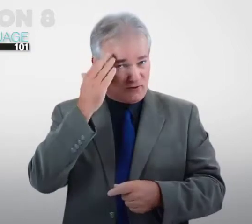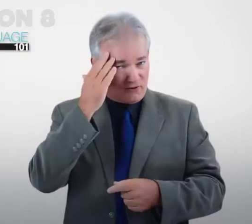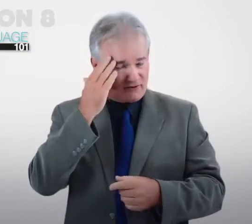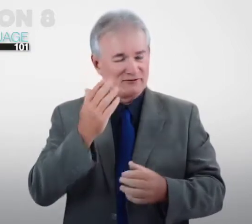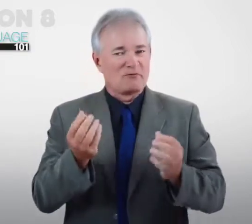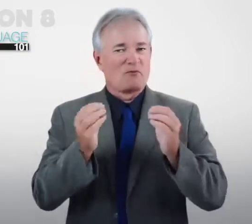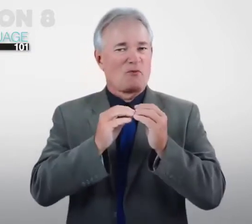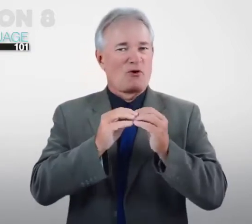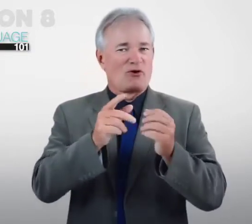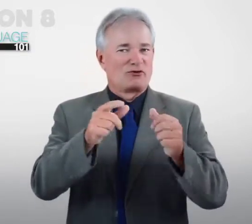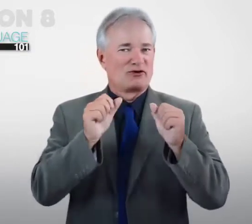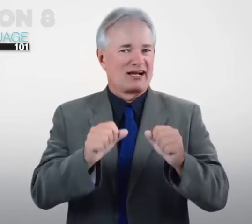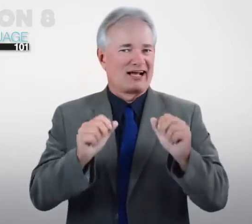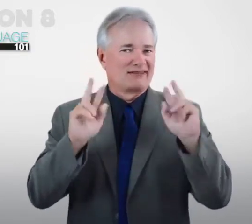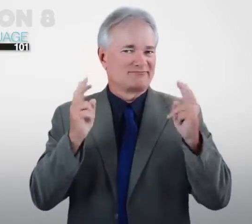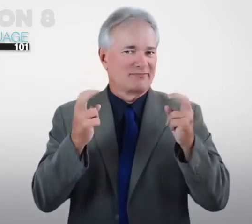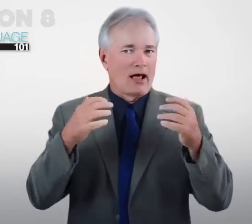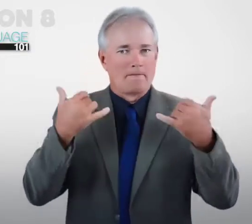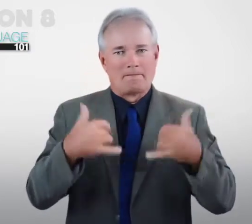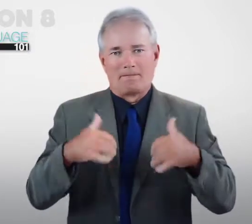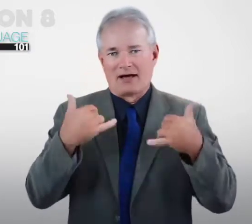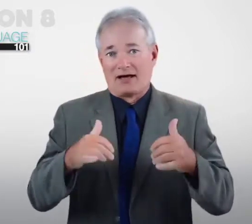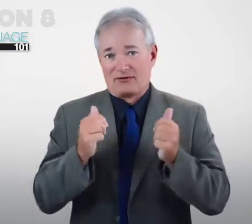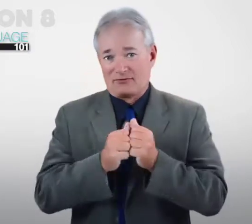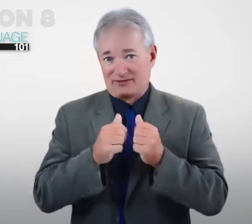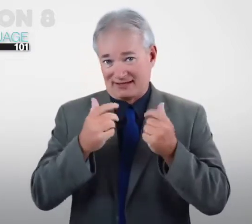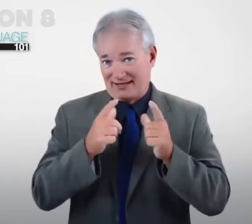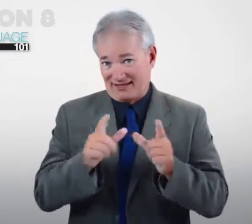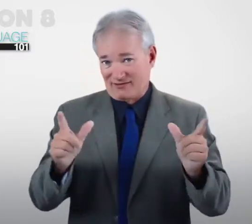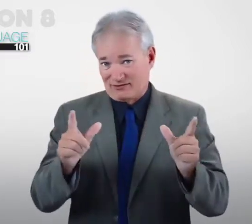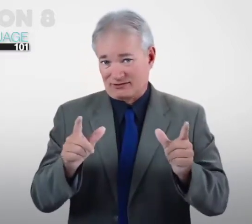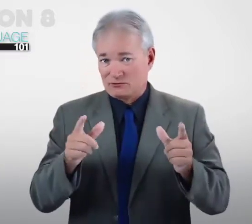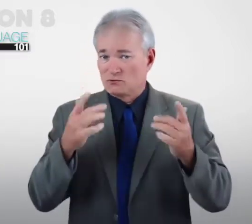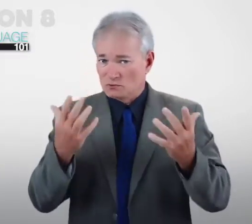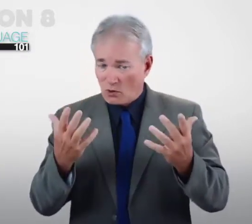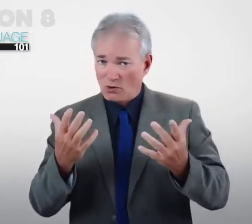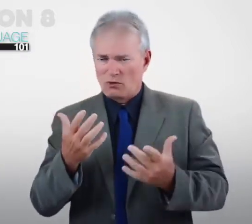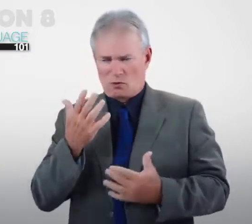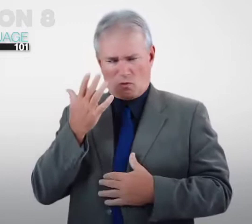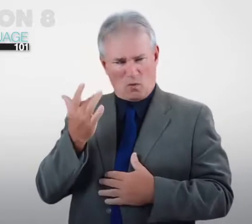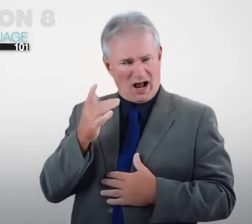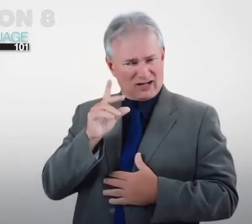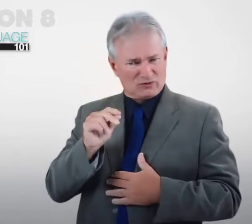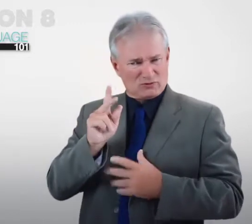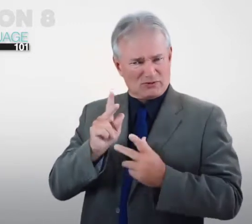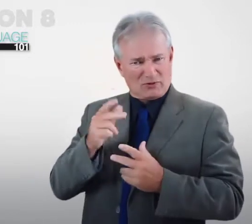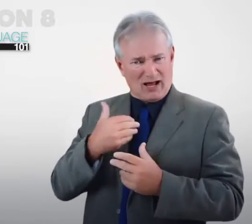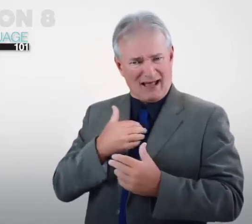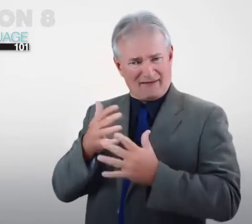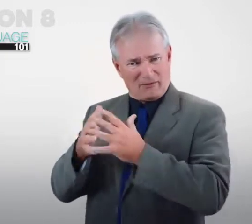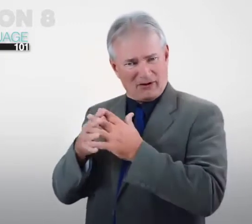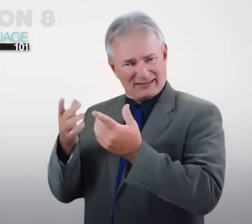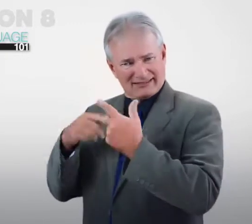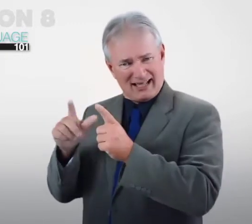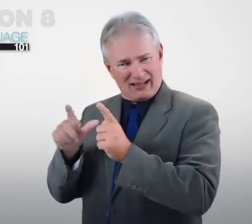And it's important that you learn the vocabulary because the more you know, the more you can play with the language.